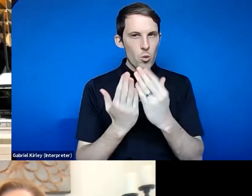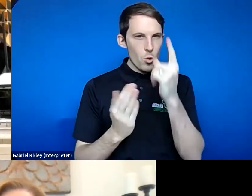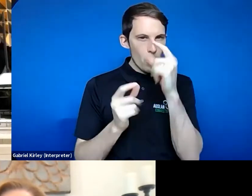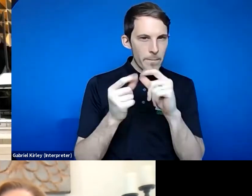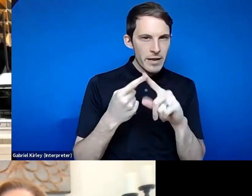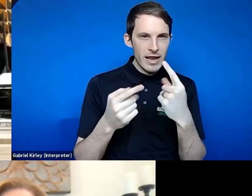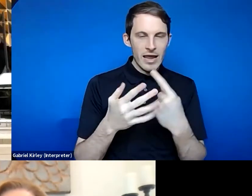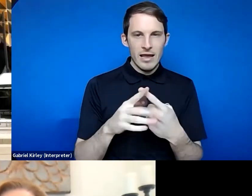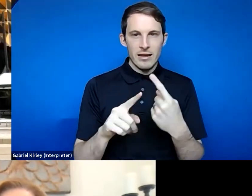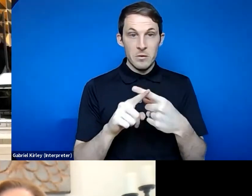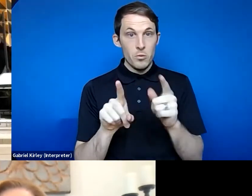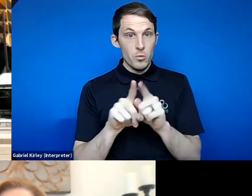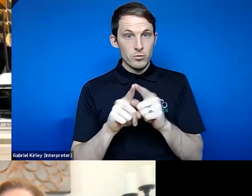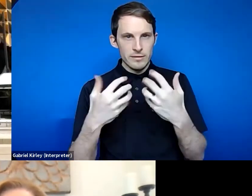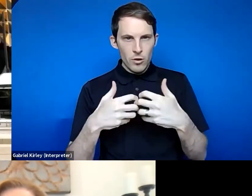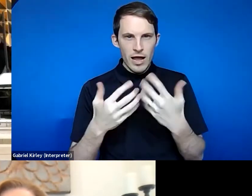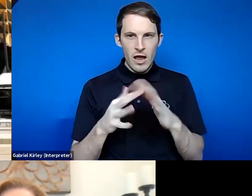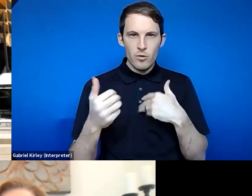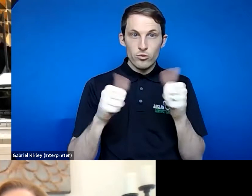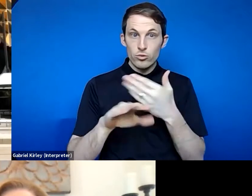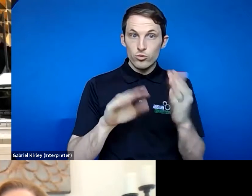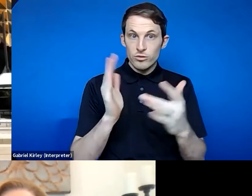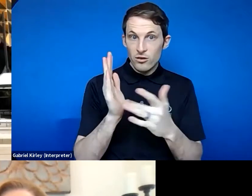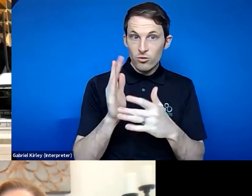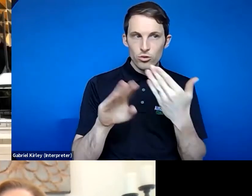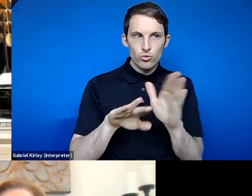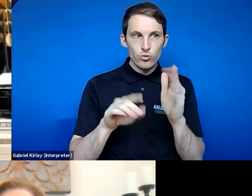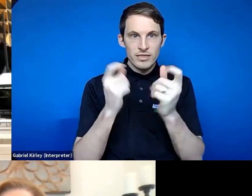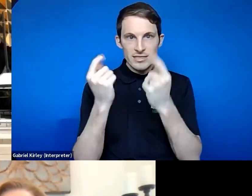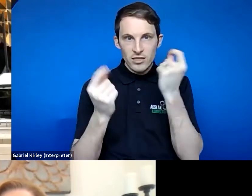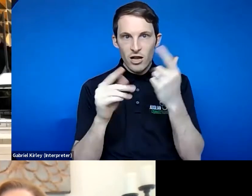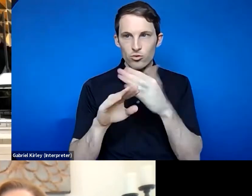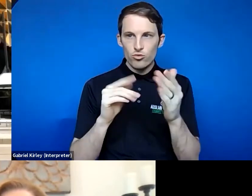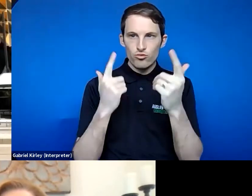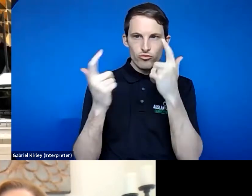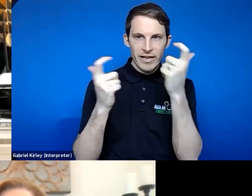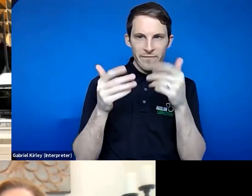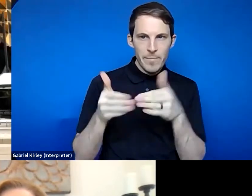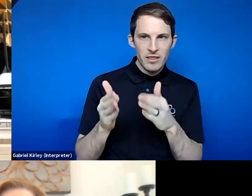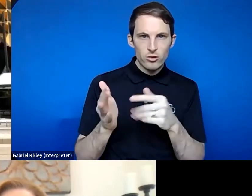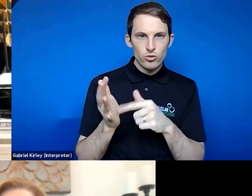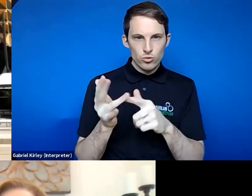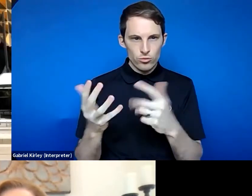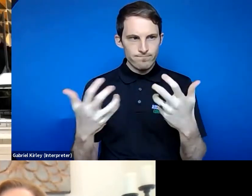use new technologies, insights, and new creative measures to shape it together goes hand-in-hand